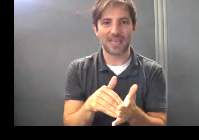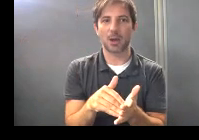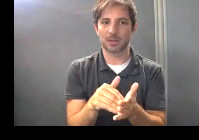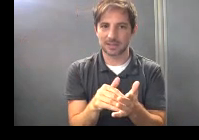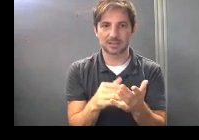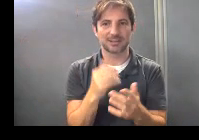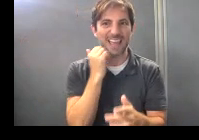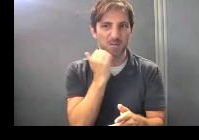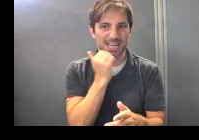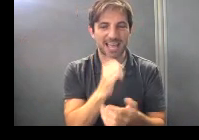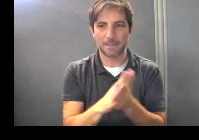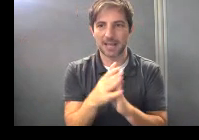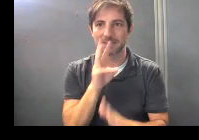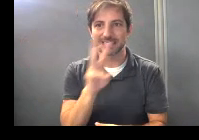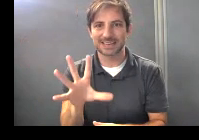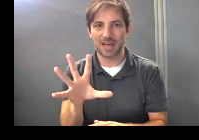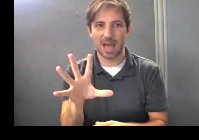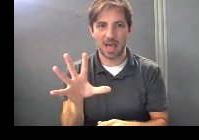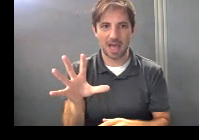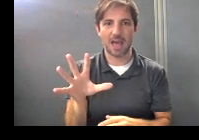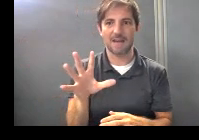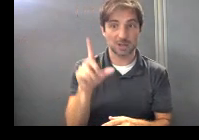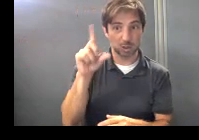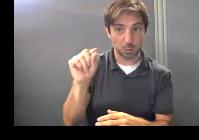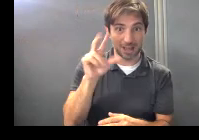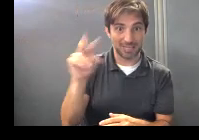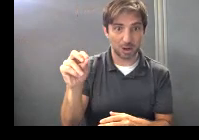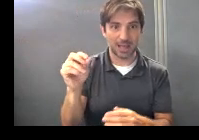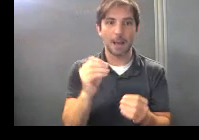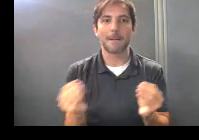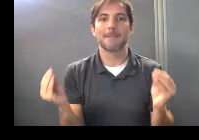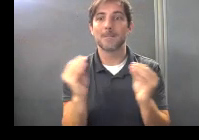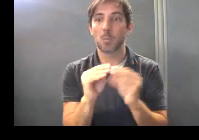BY 2030 WE'LL HAVE MORE PEOPLE OVER AGE 60 THAN UNDER 30.